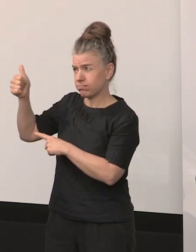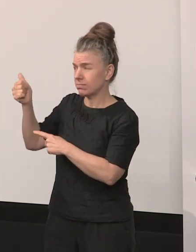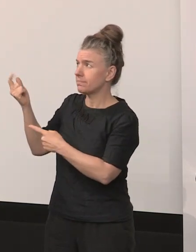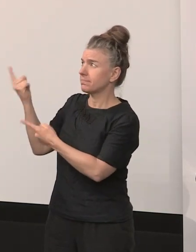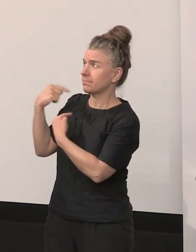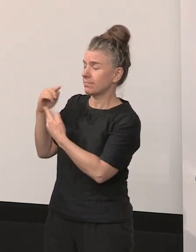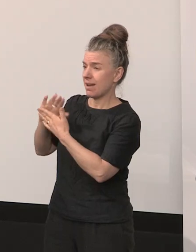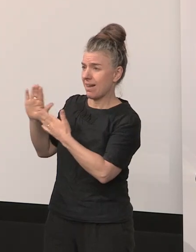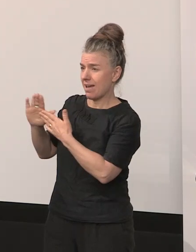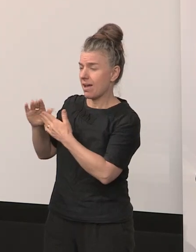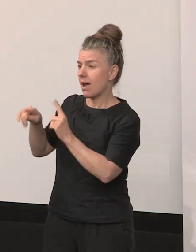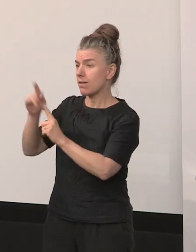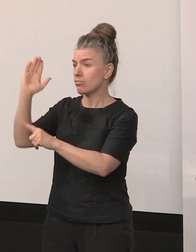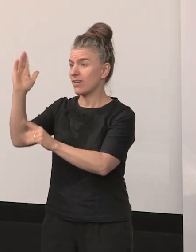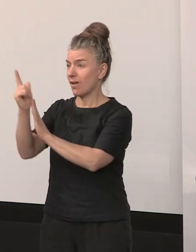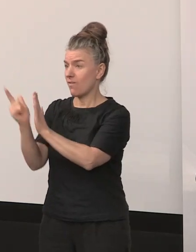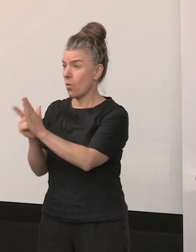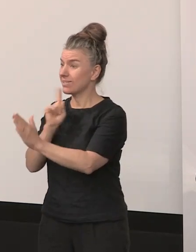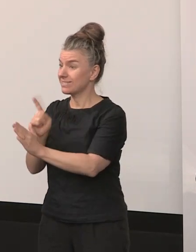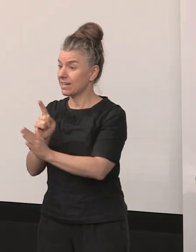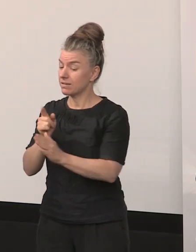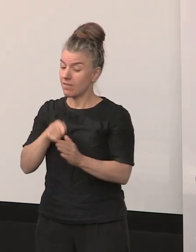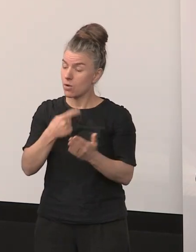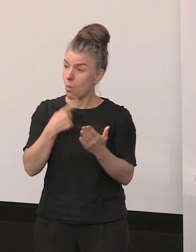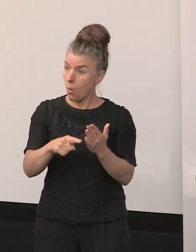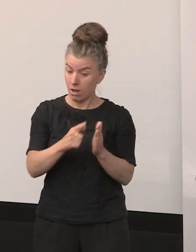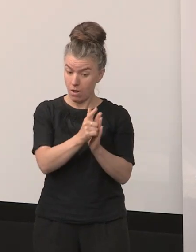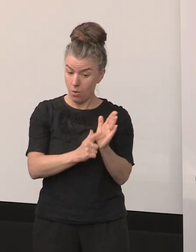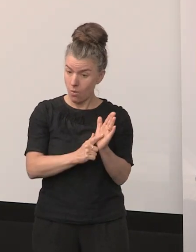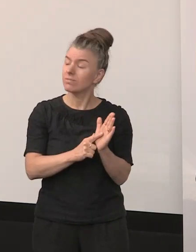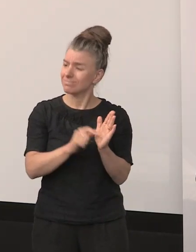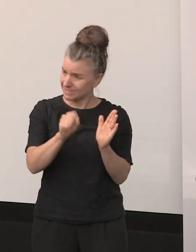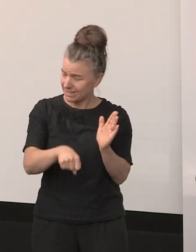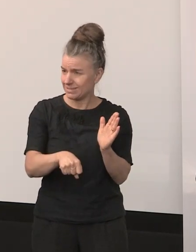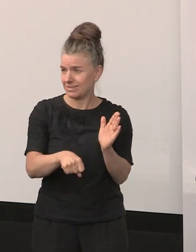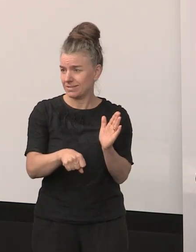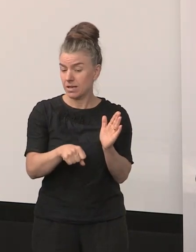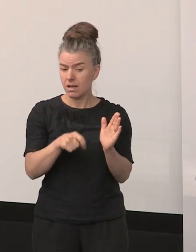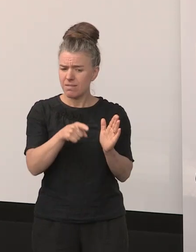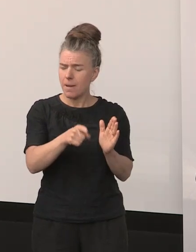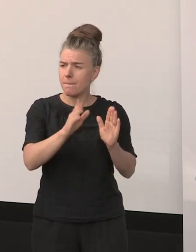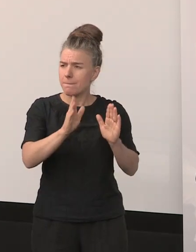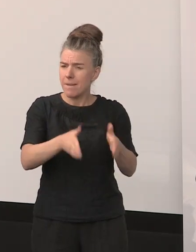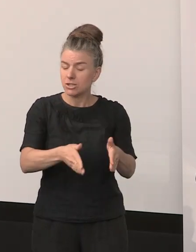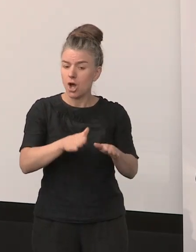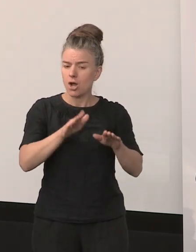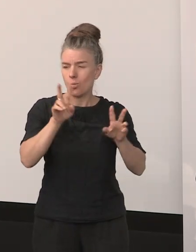checked with my chief legal adviser and got a very clear direction, and that's, in fact, been confirmed by a